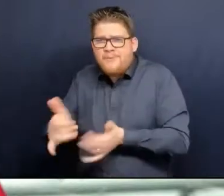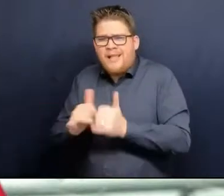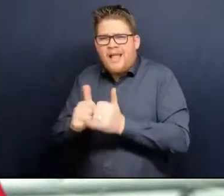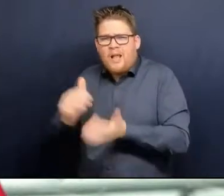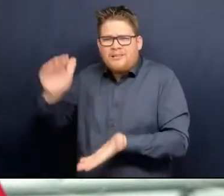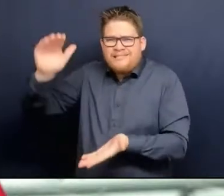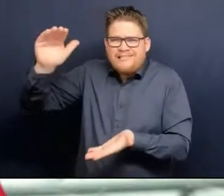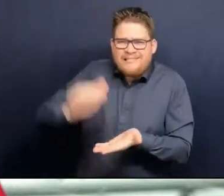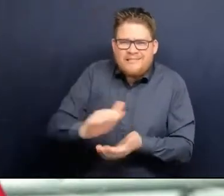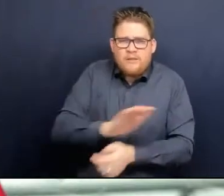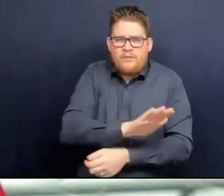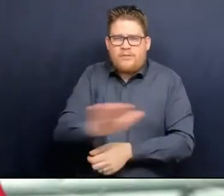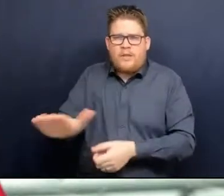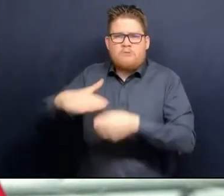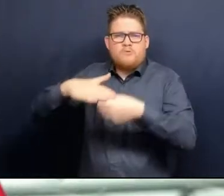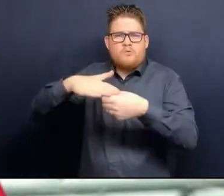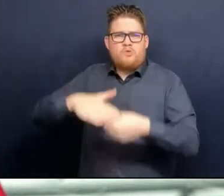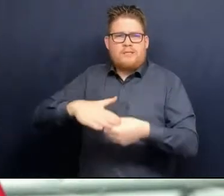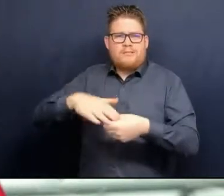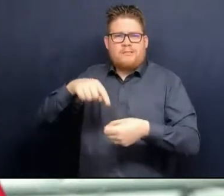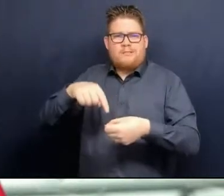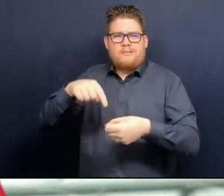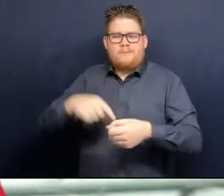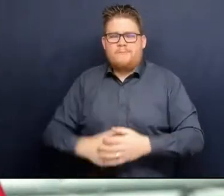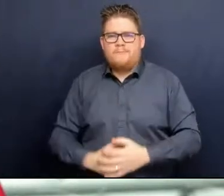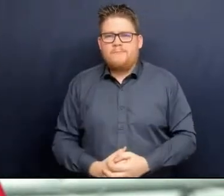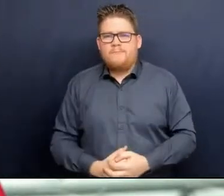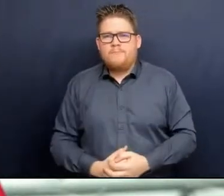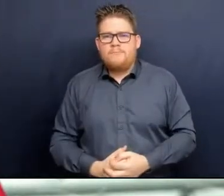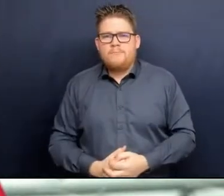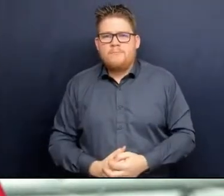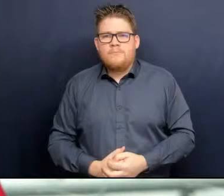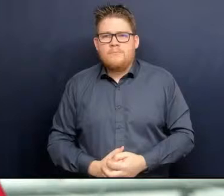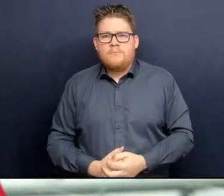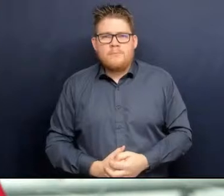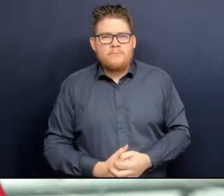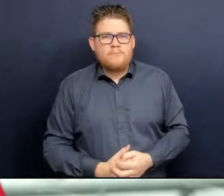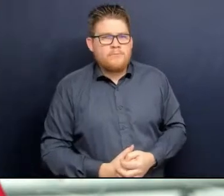on young people in school settings, particularly. Next